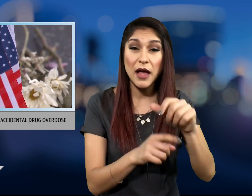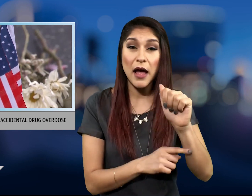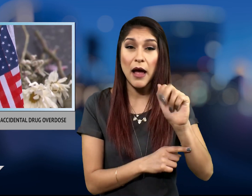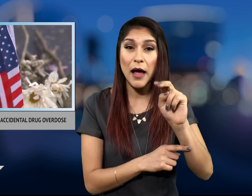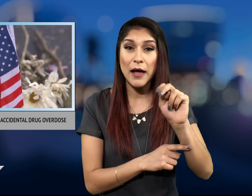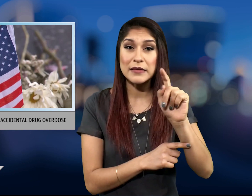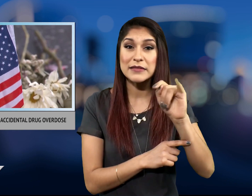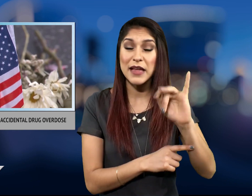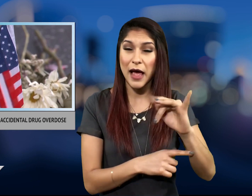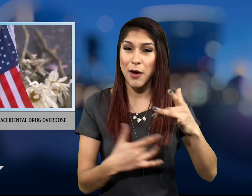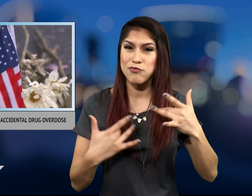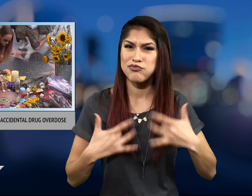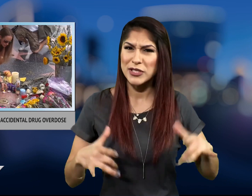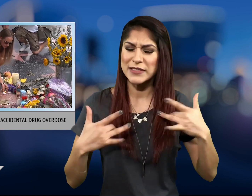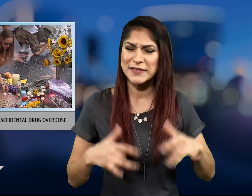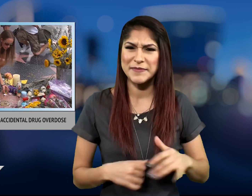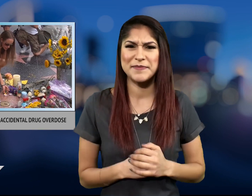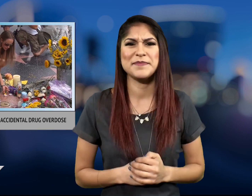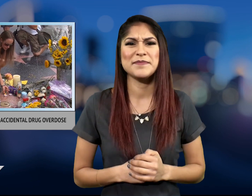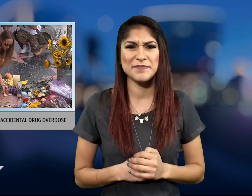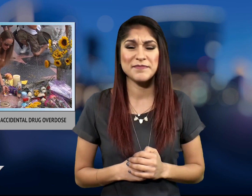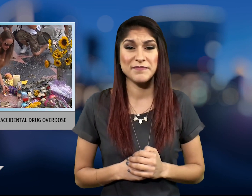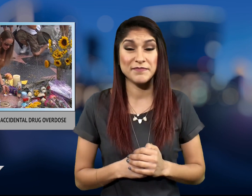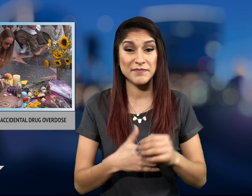and an antidepressant.